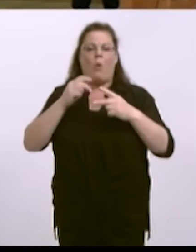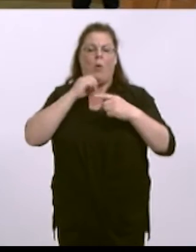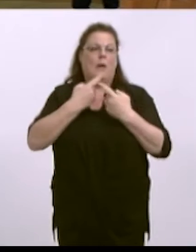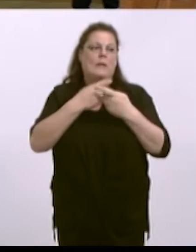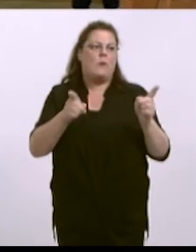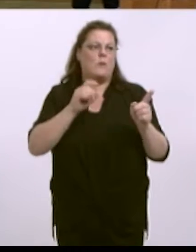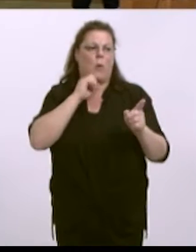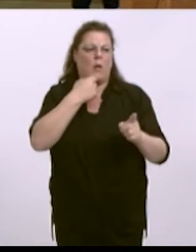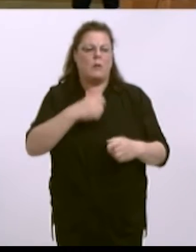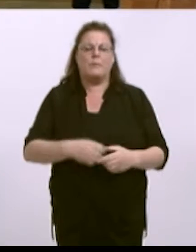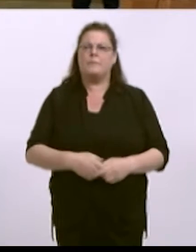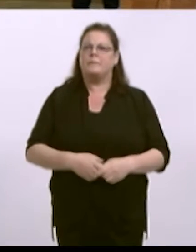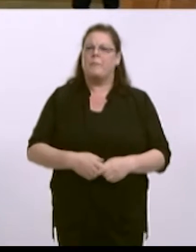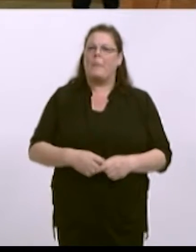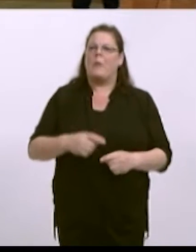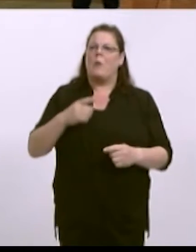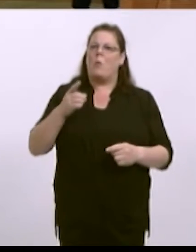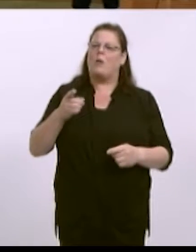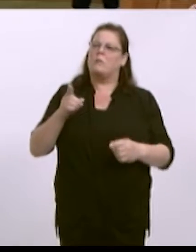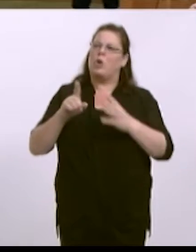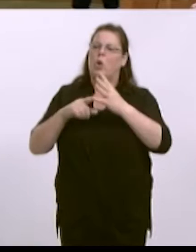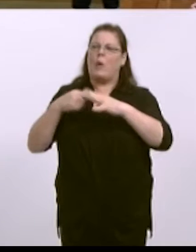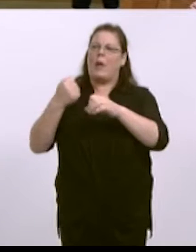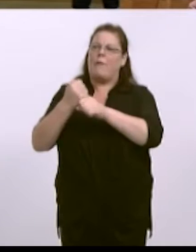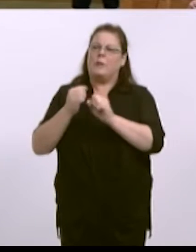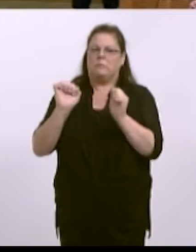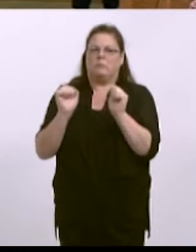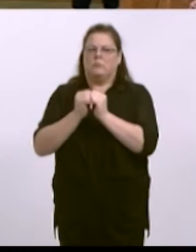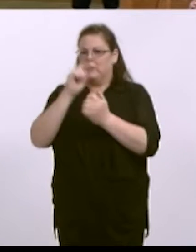still open on this matter, will the First Minister note that university participation